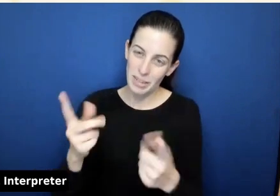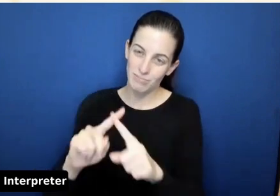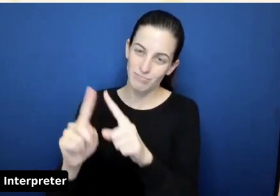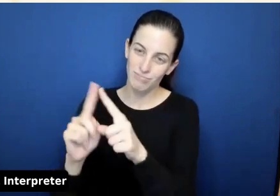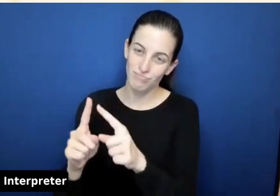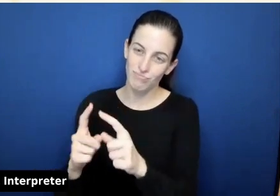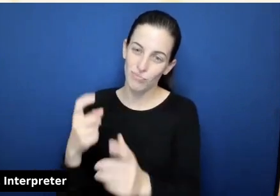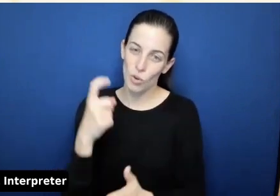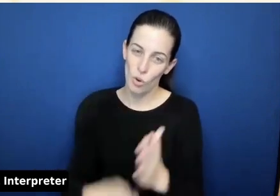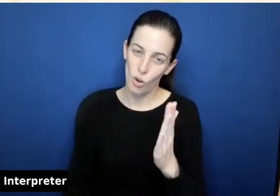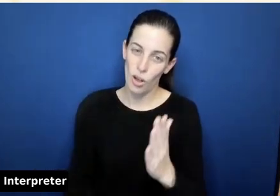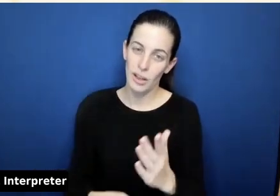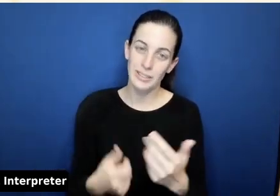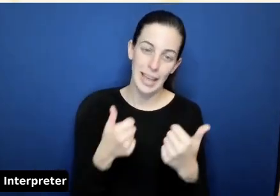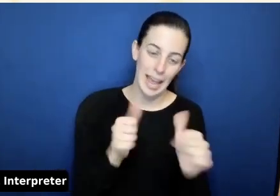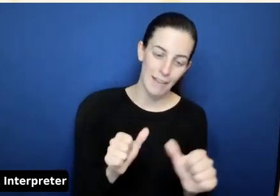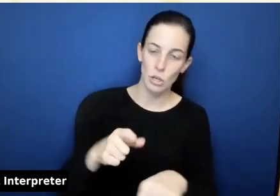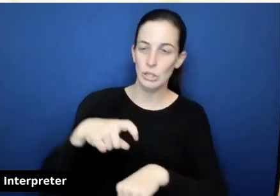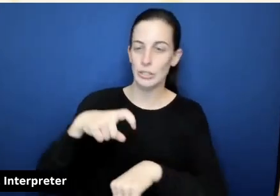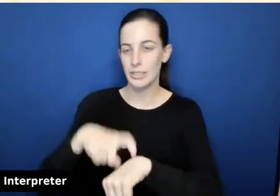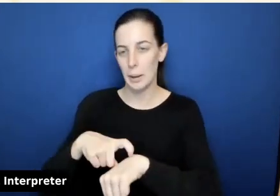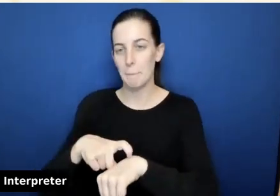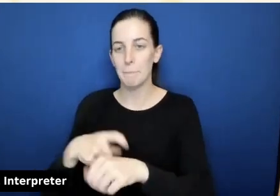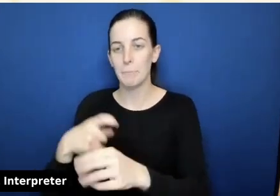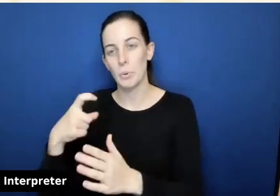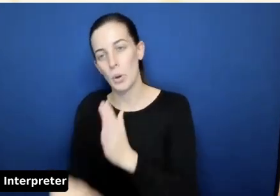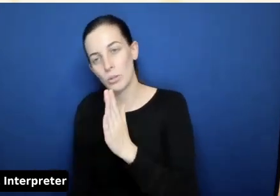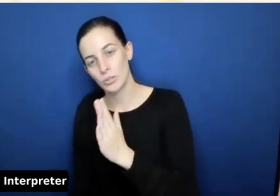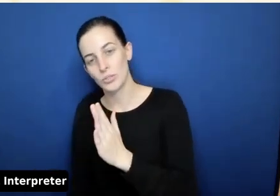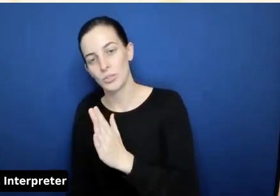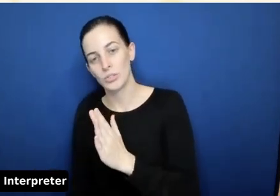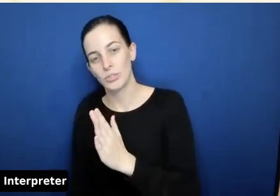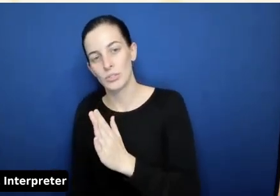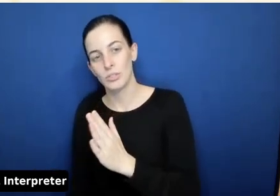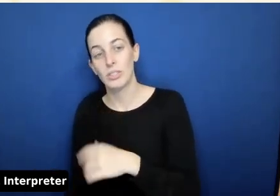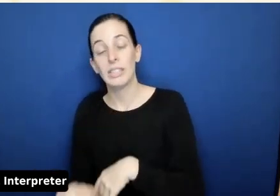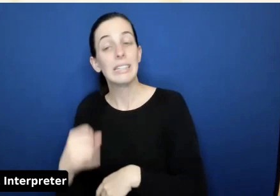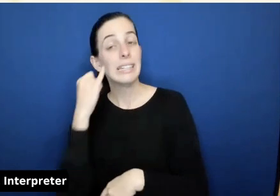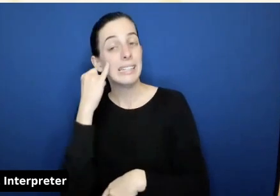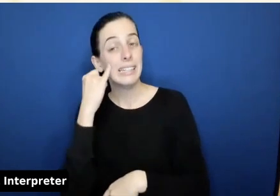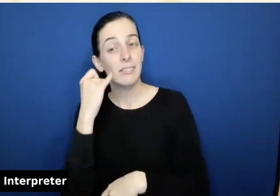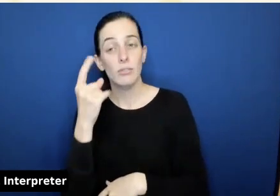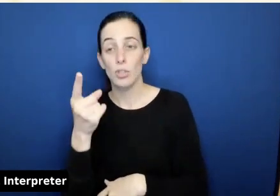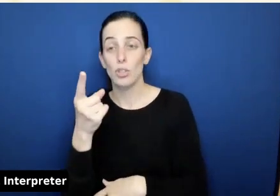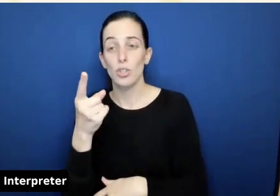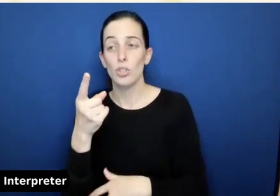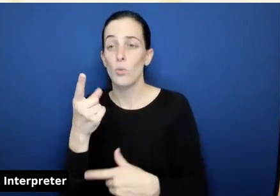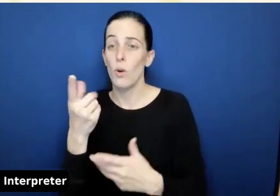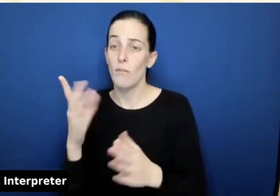Suppose, if you are into creating open source components,